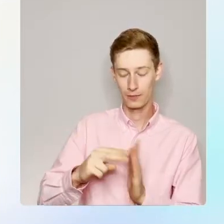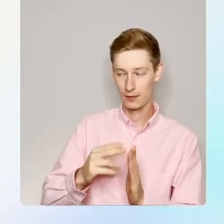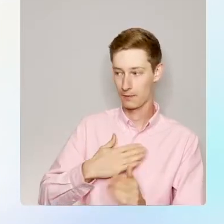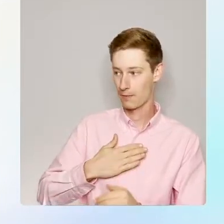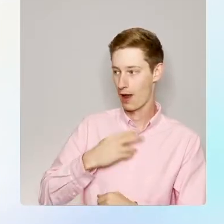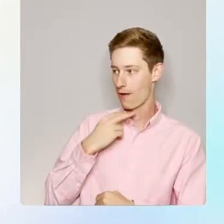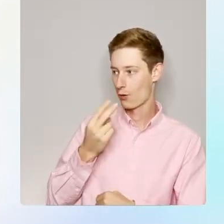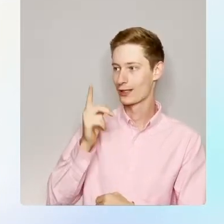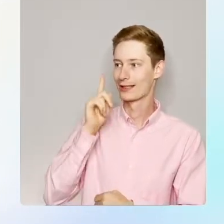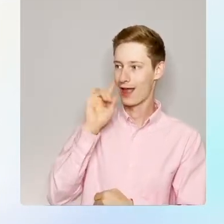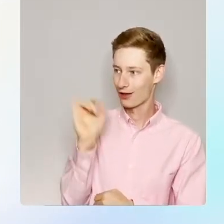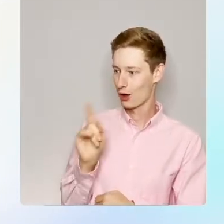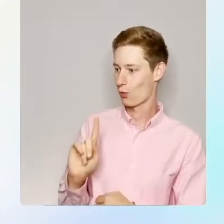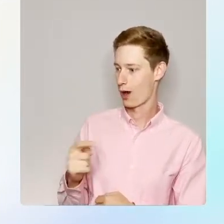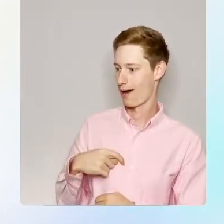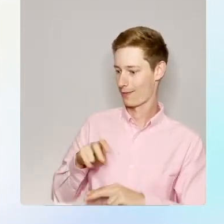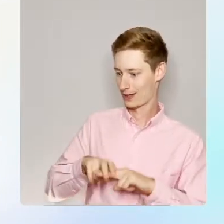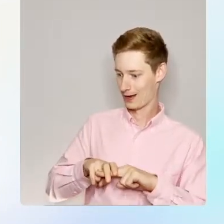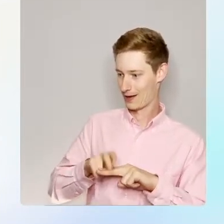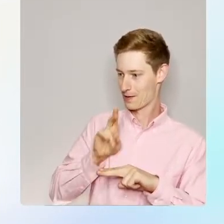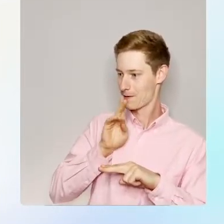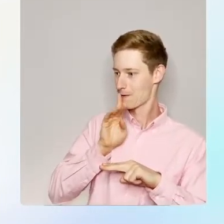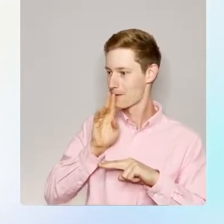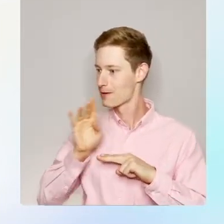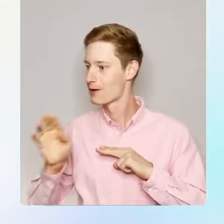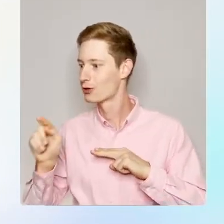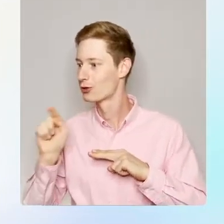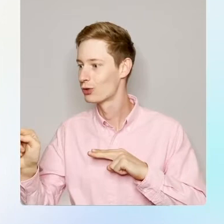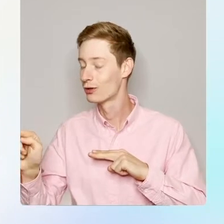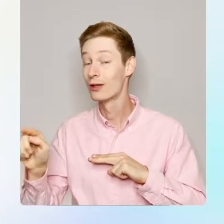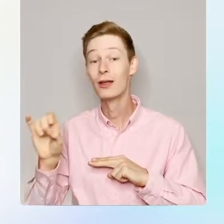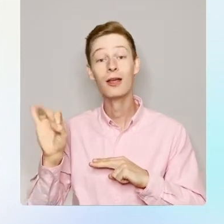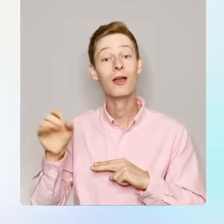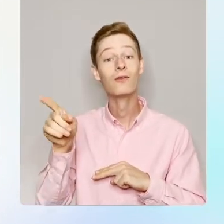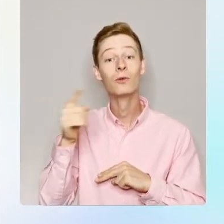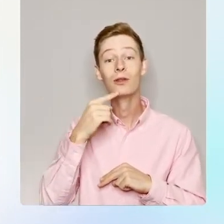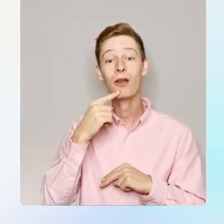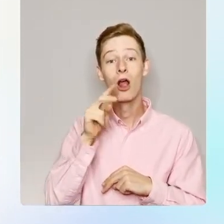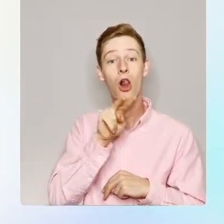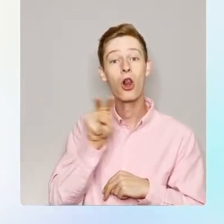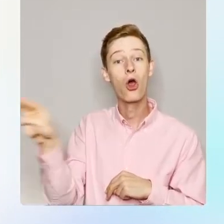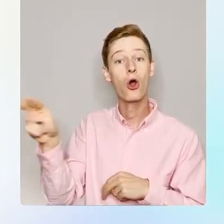so it sounds like it's coming from here where I'm sitting. If you were to say, "Look out that window